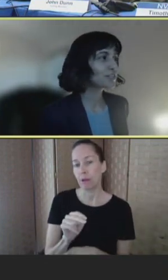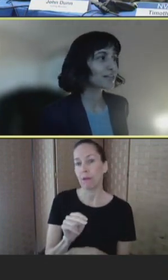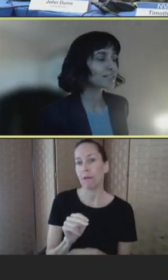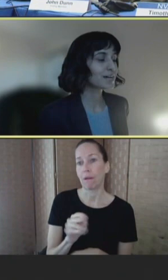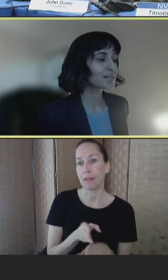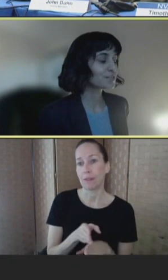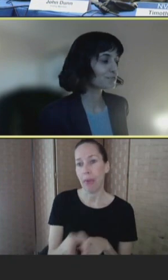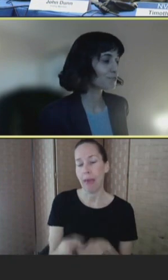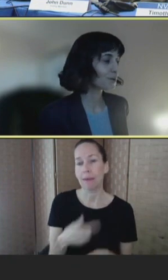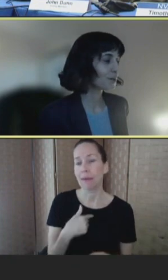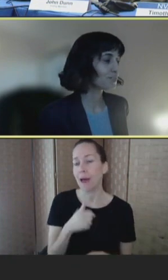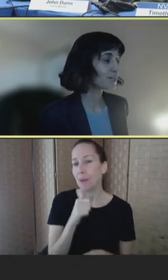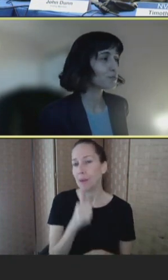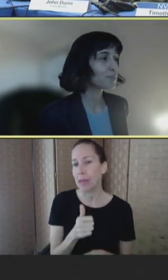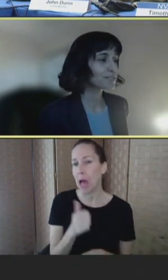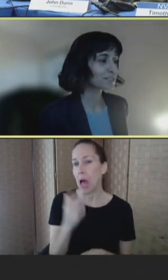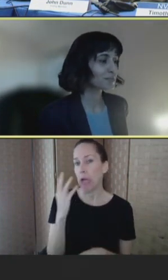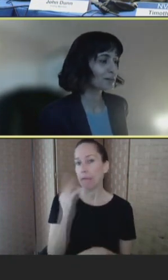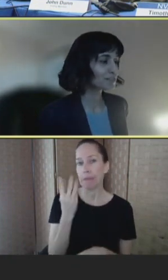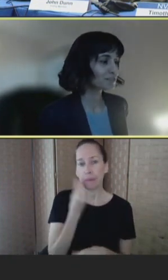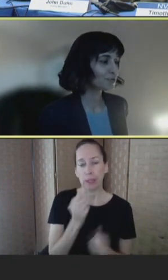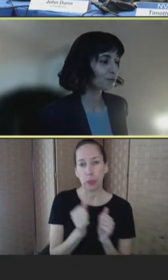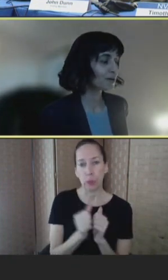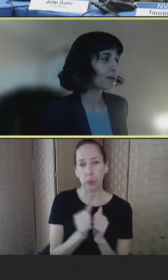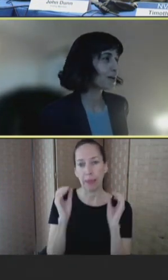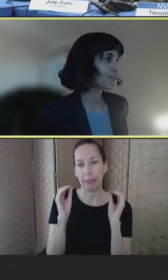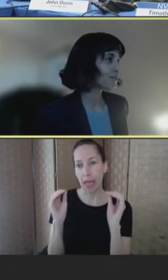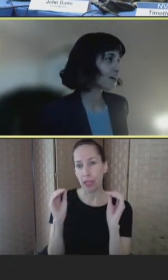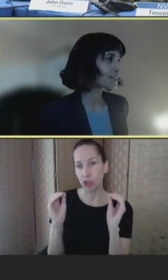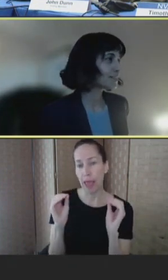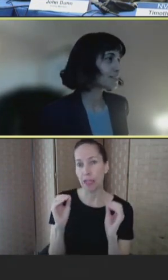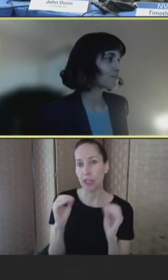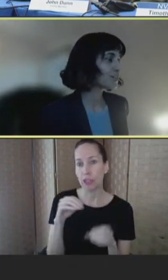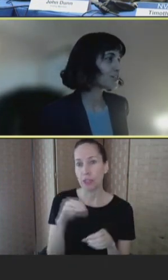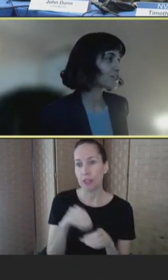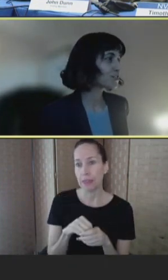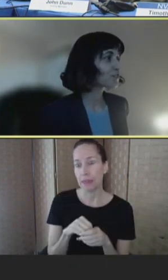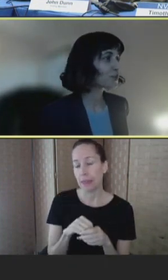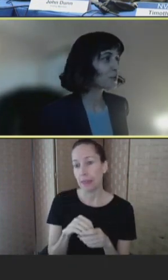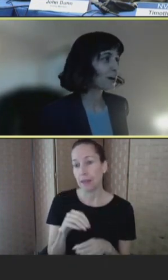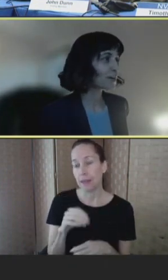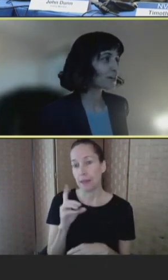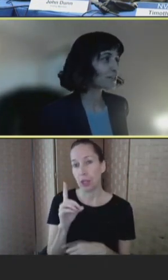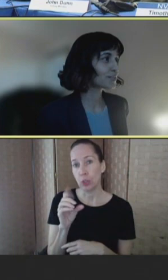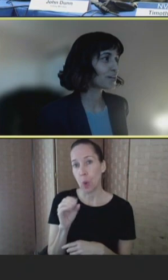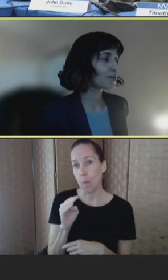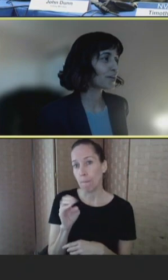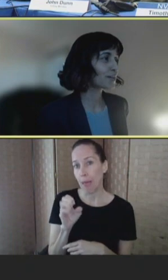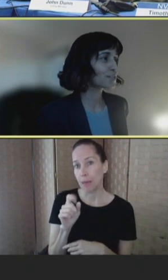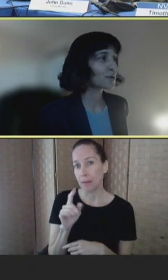that's done in the domestic space for vaccine safety issues for providers. I know that WHO,